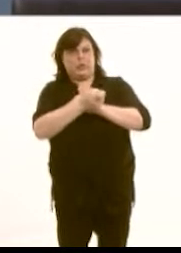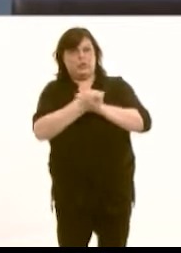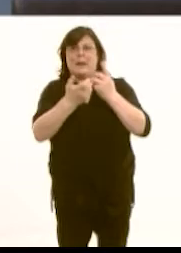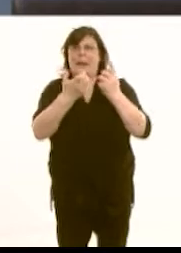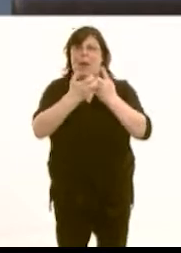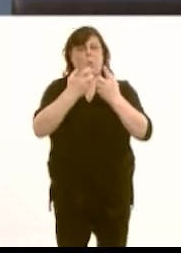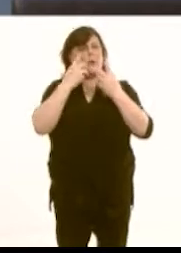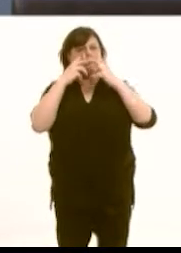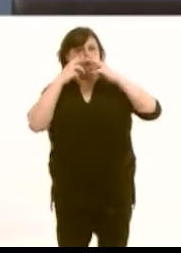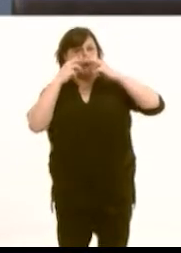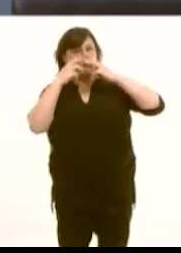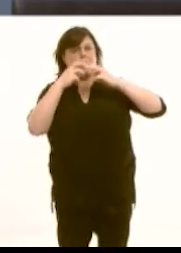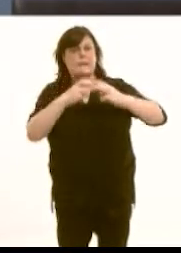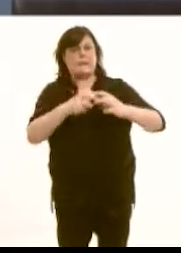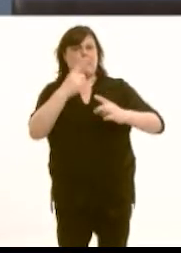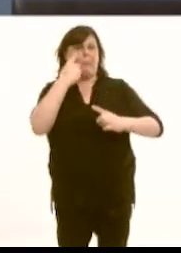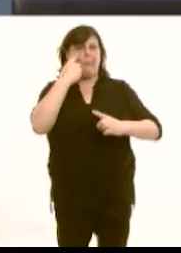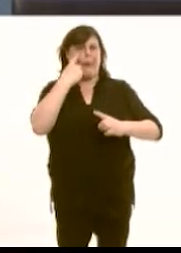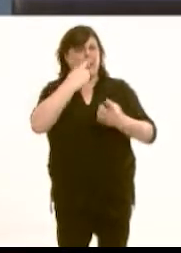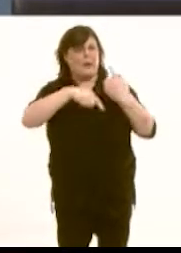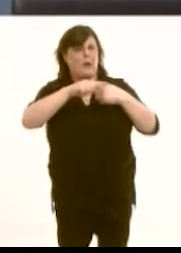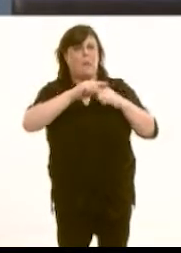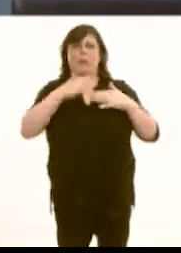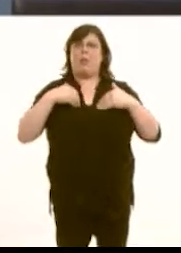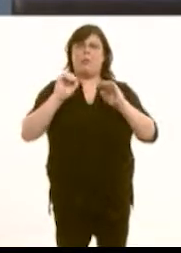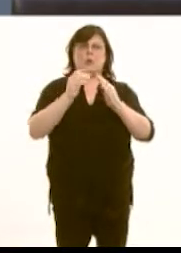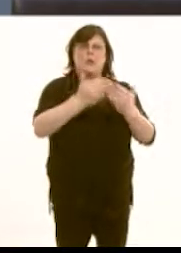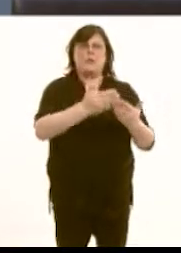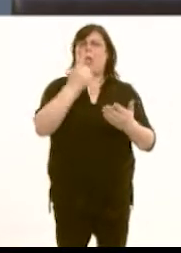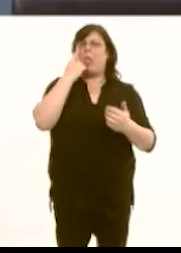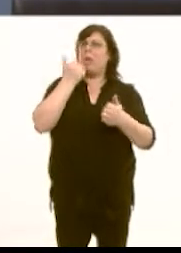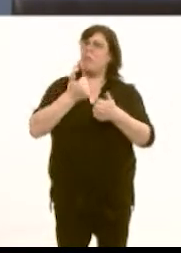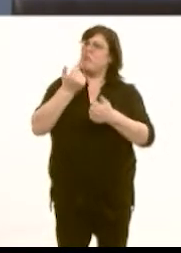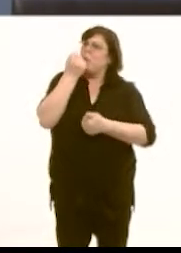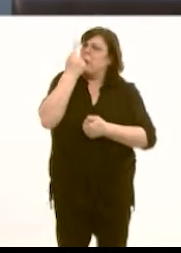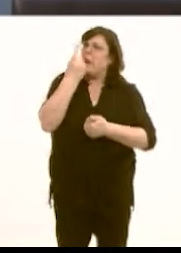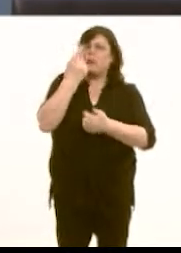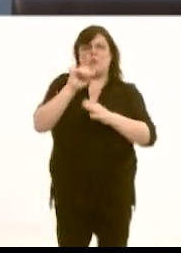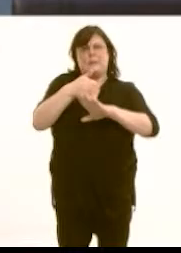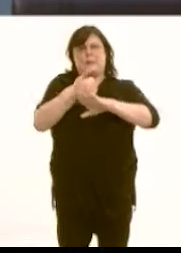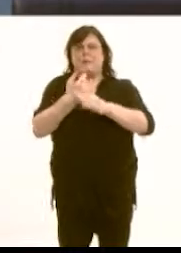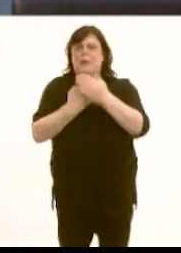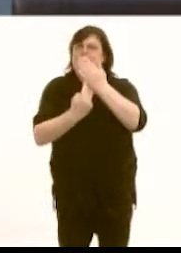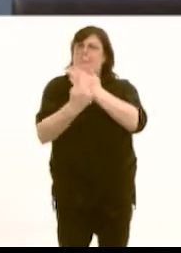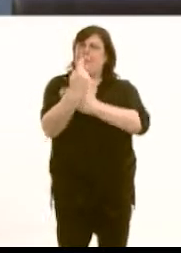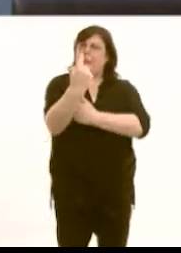An important element of that would be to establish a new health watchdog that is completely independent